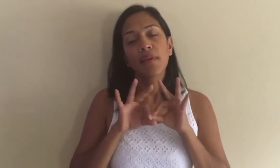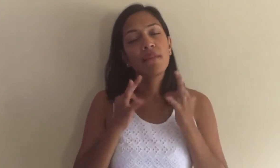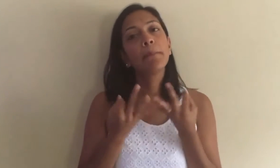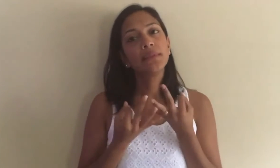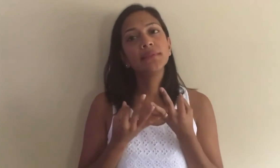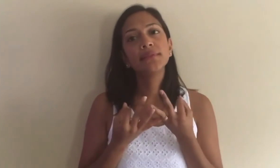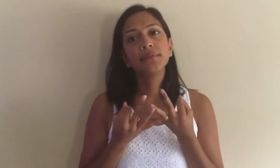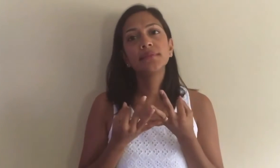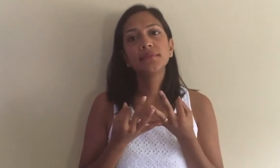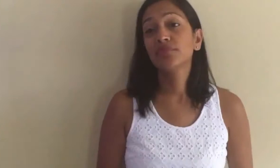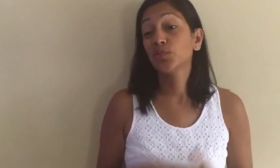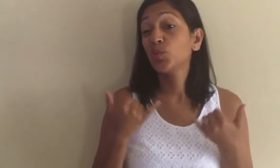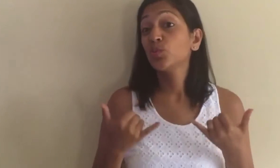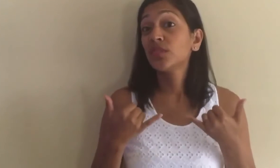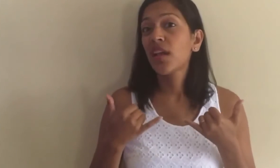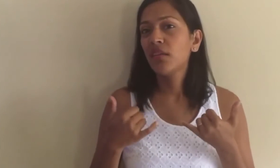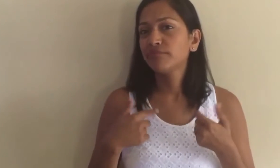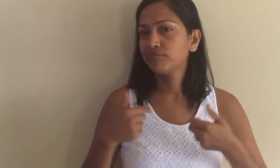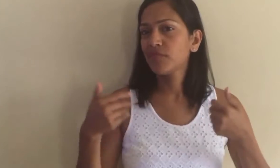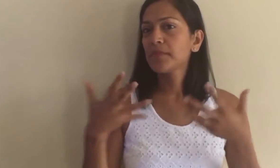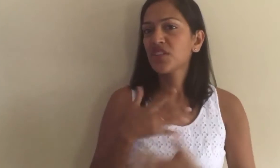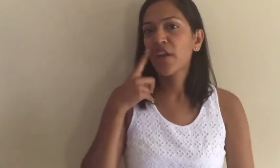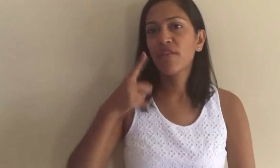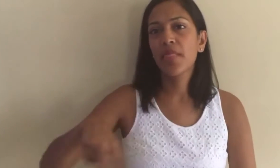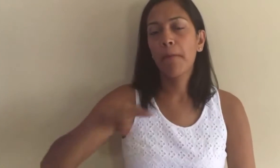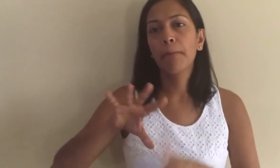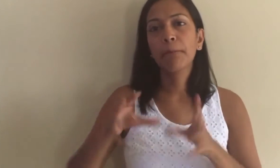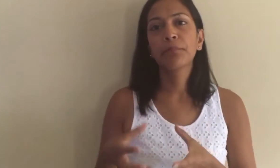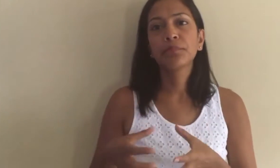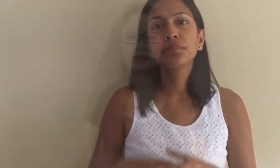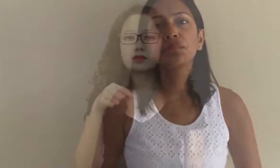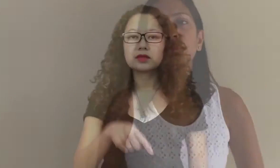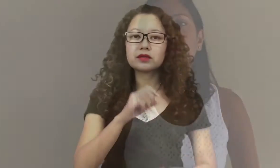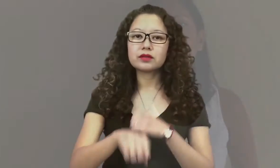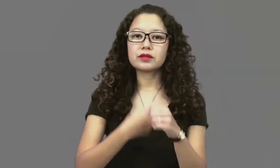my family. Today, I’m scared for them. This year,